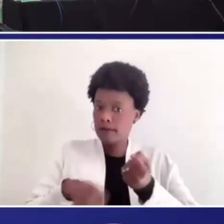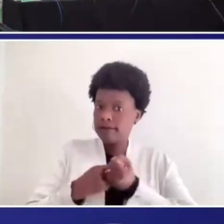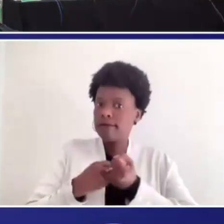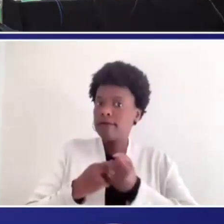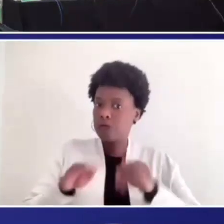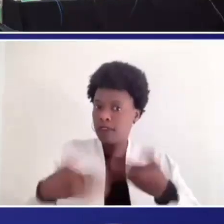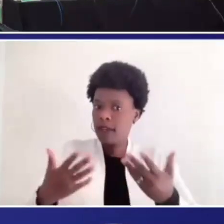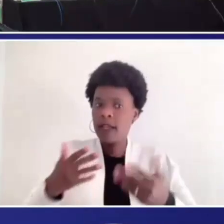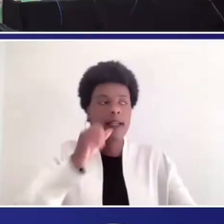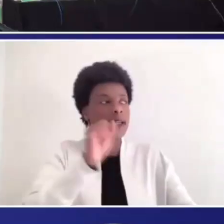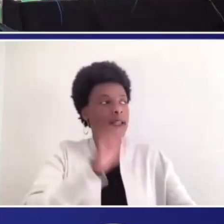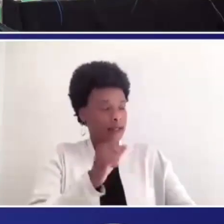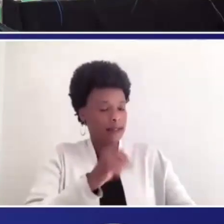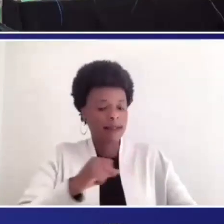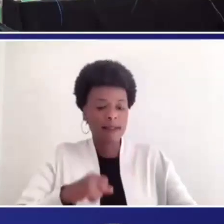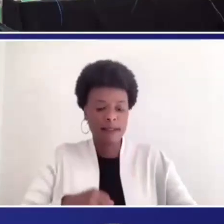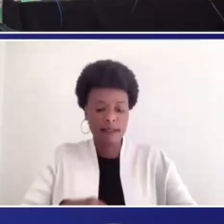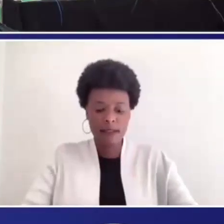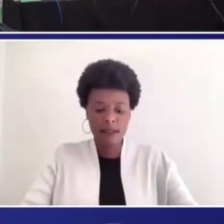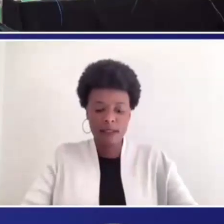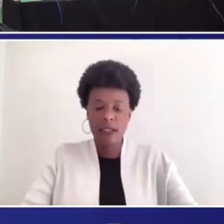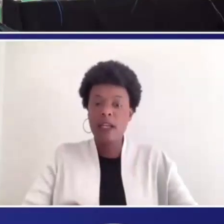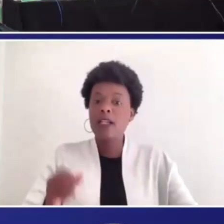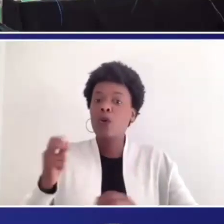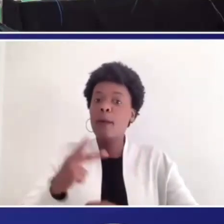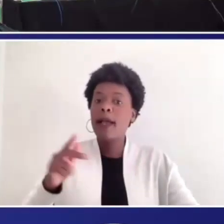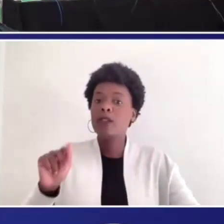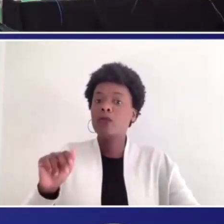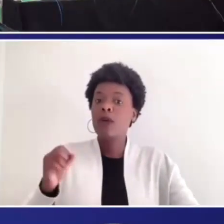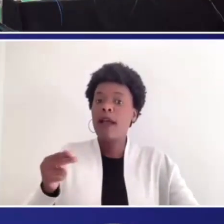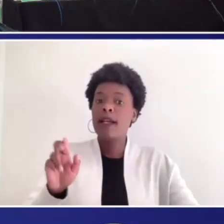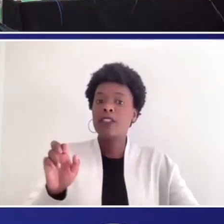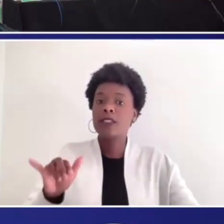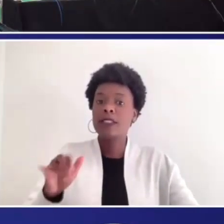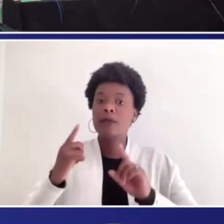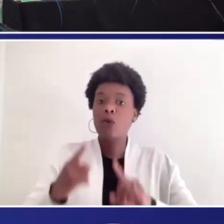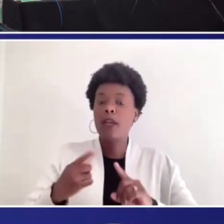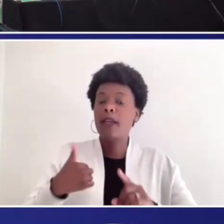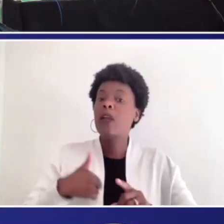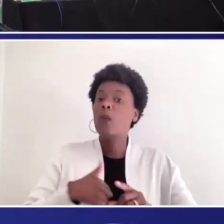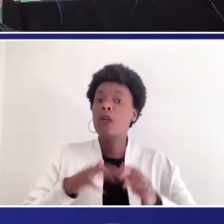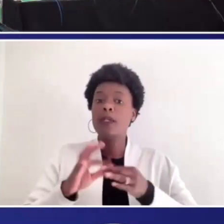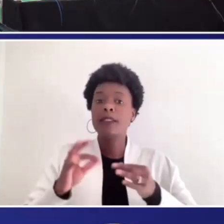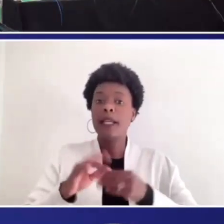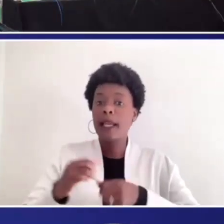Okay, so back to Ashley's point. We would say, make sure you contact the